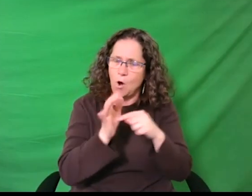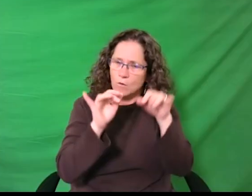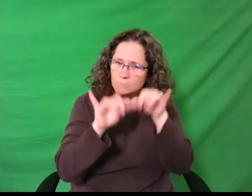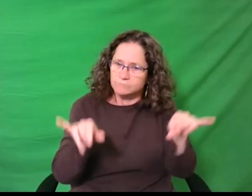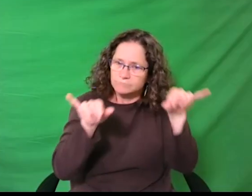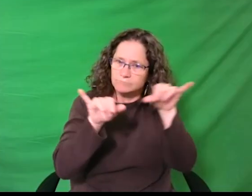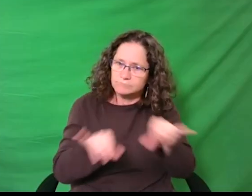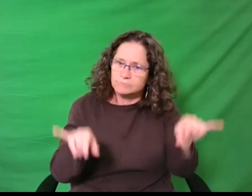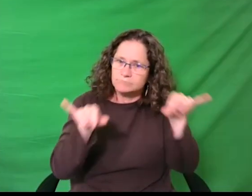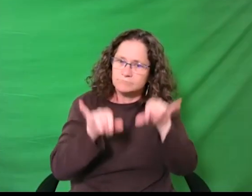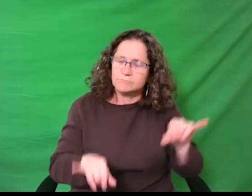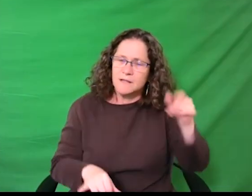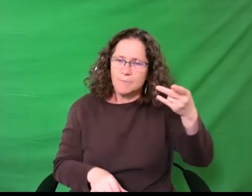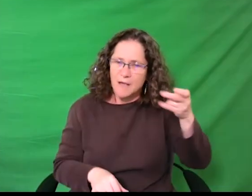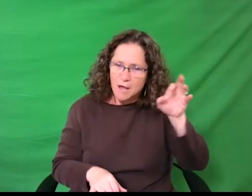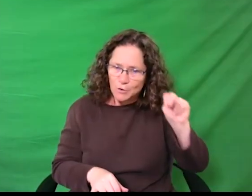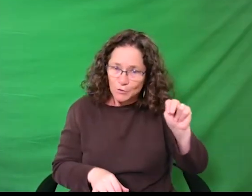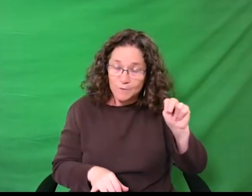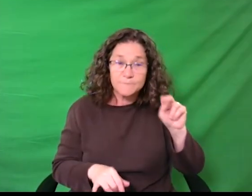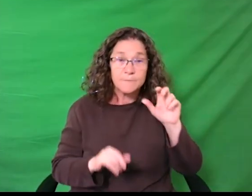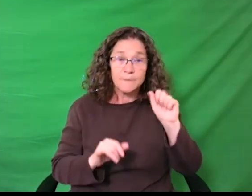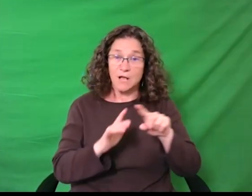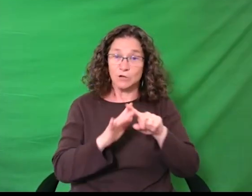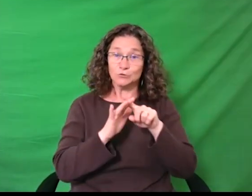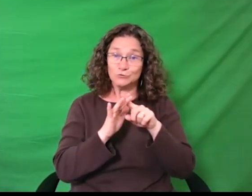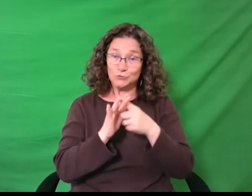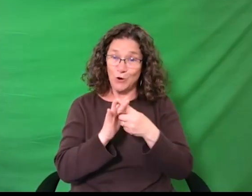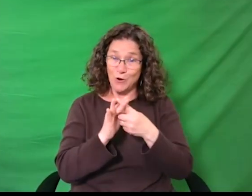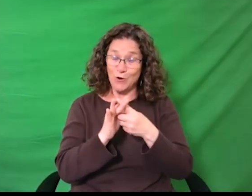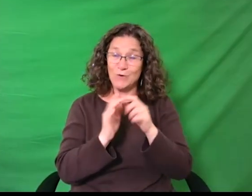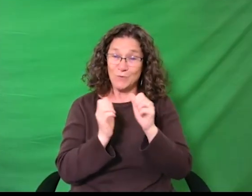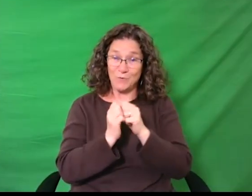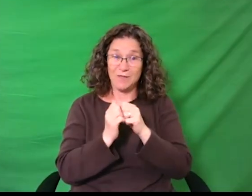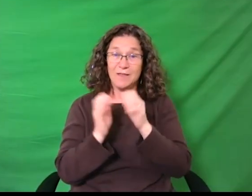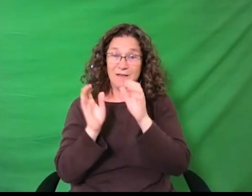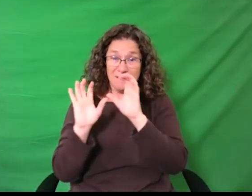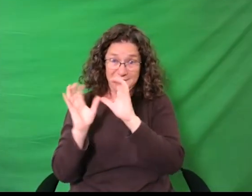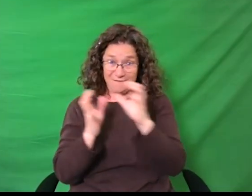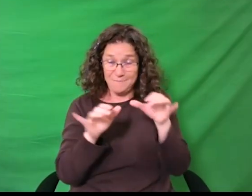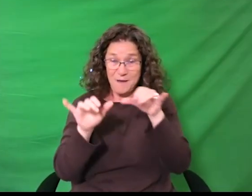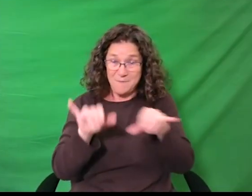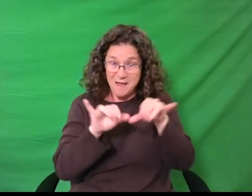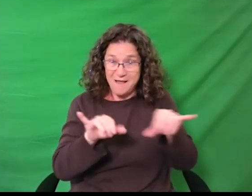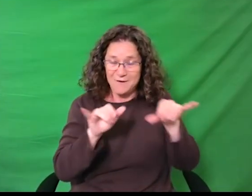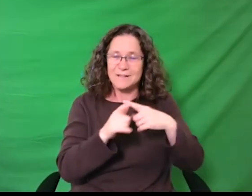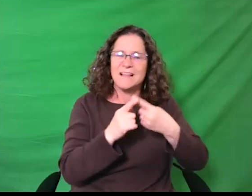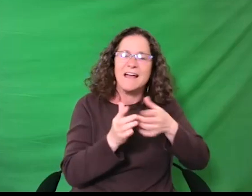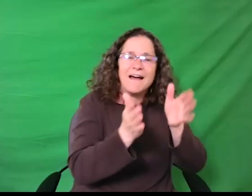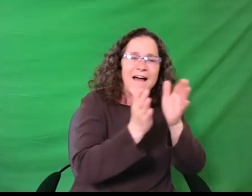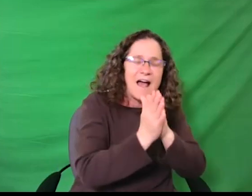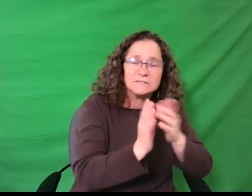children change the initial sound to make a new word using their expressive cuing skills.